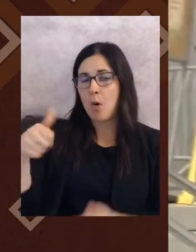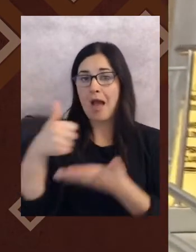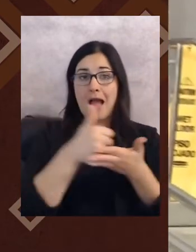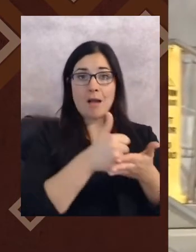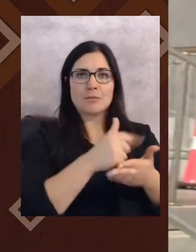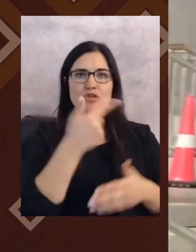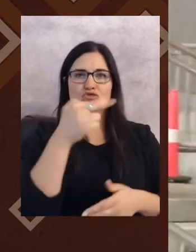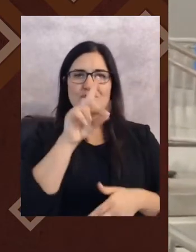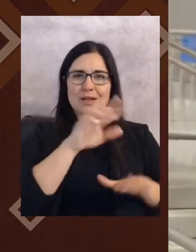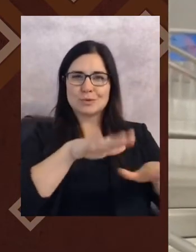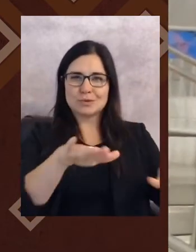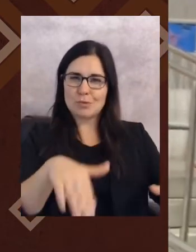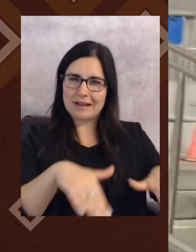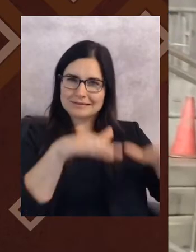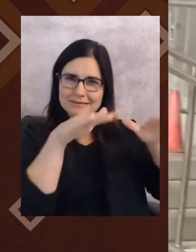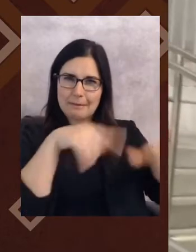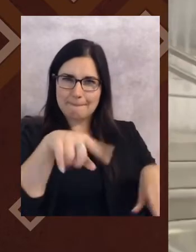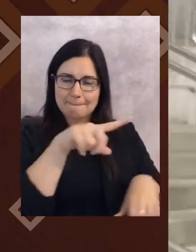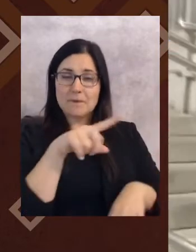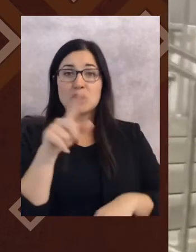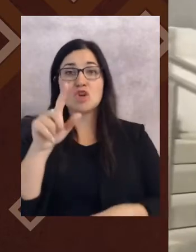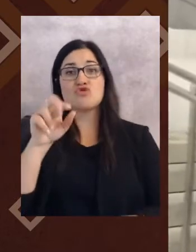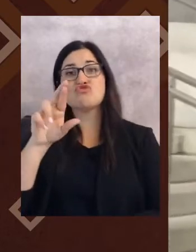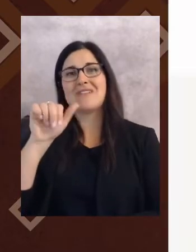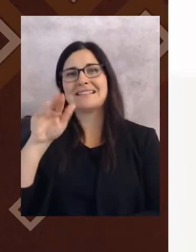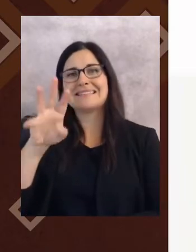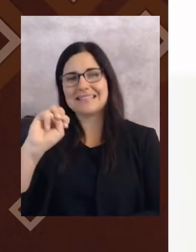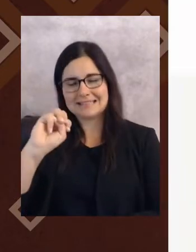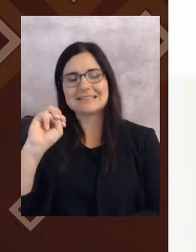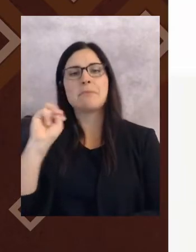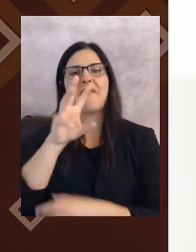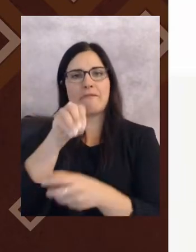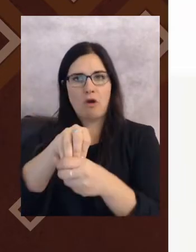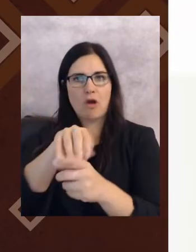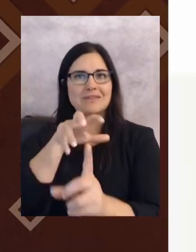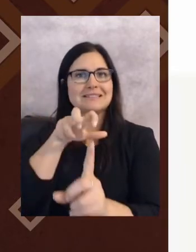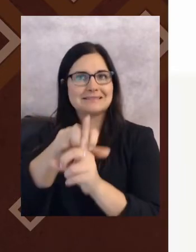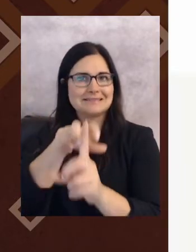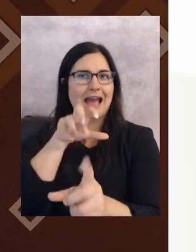They believe that racism played a role in the attack on a family organized